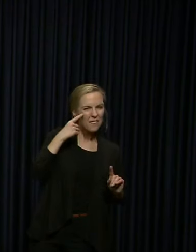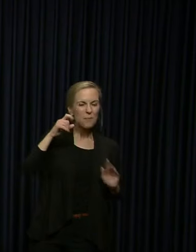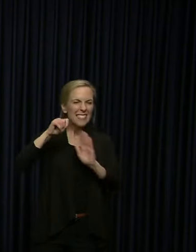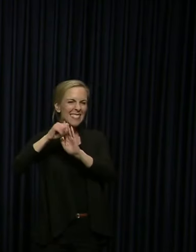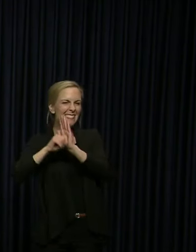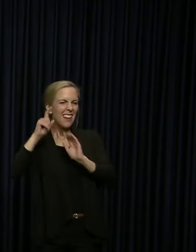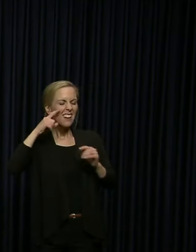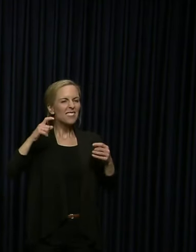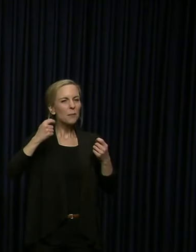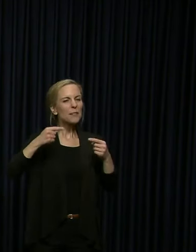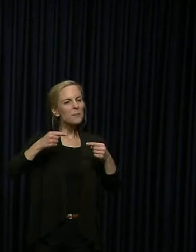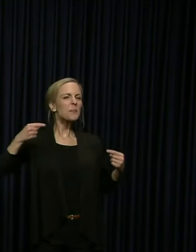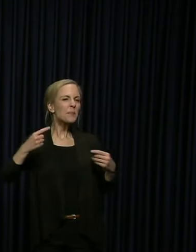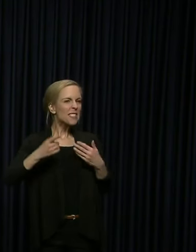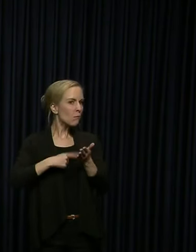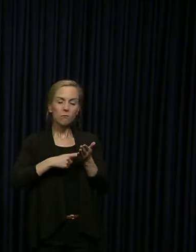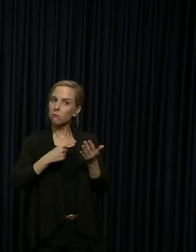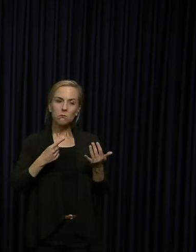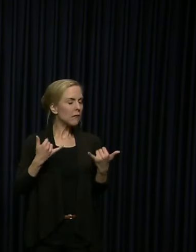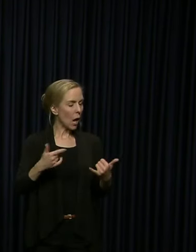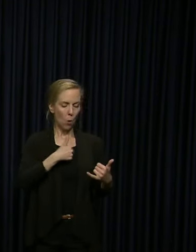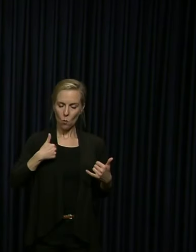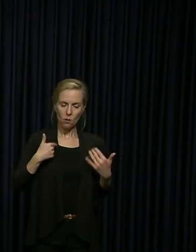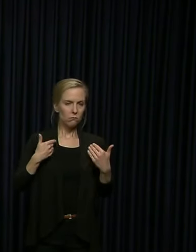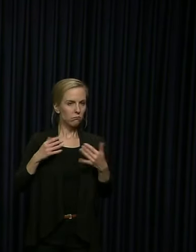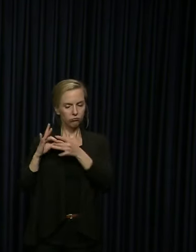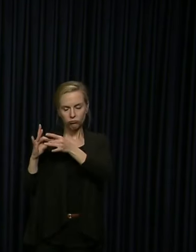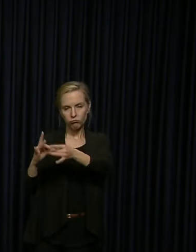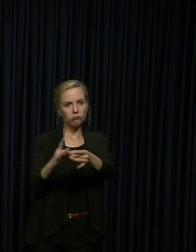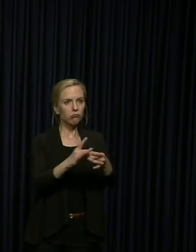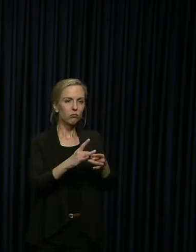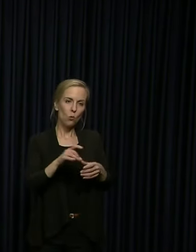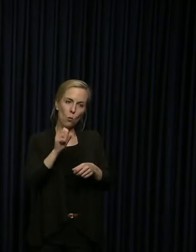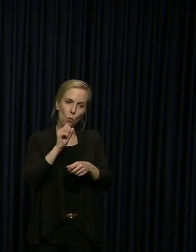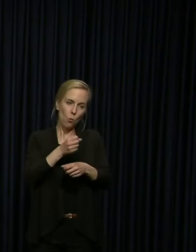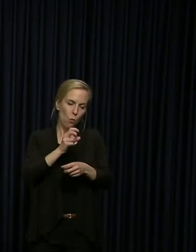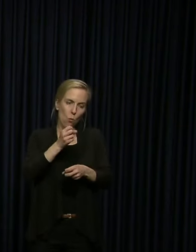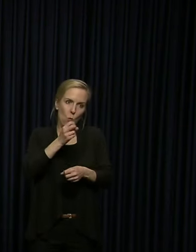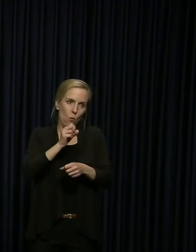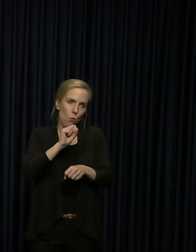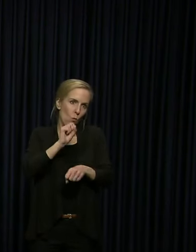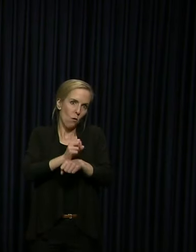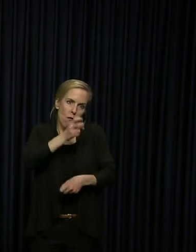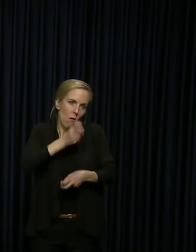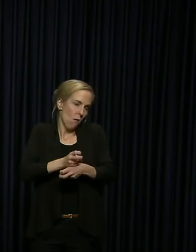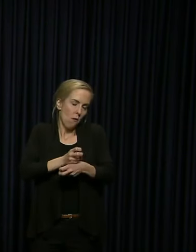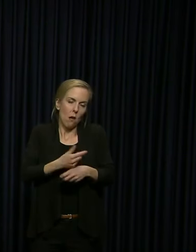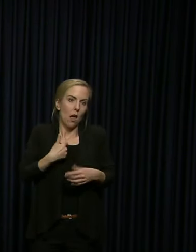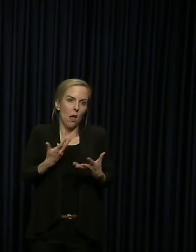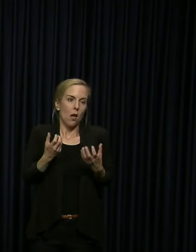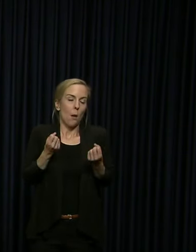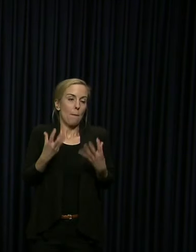IT'S TRYING TO MAKE SURE. I KNOW SOMETIMES MISINFORMATION CAN GET OUT THERE AND FEAR CAN GET OUT THERE.